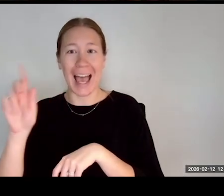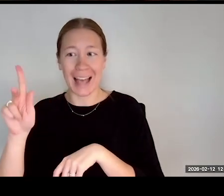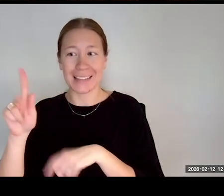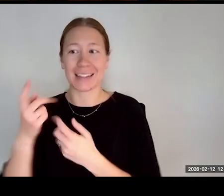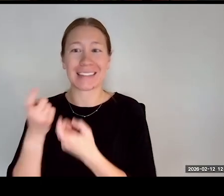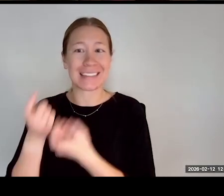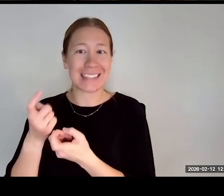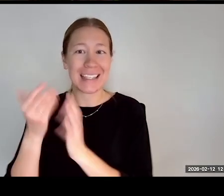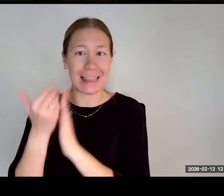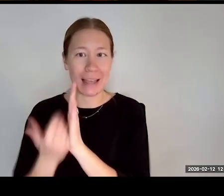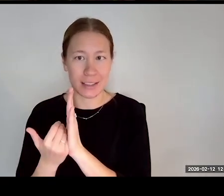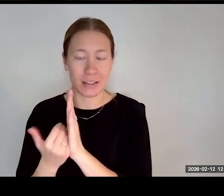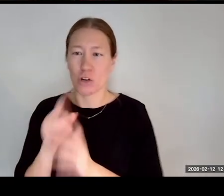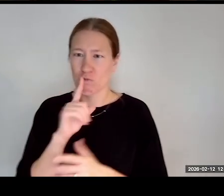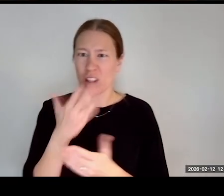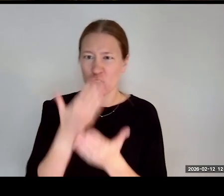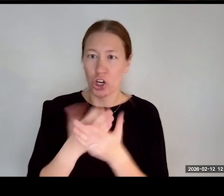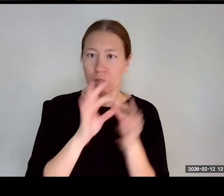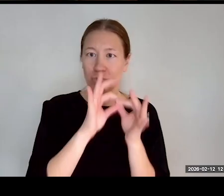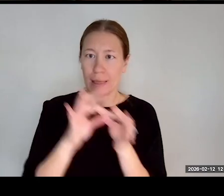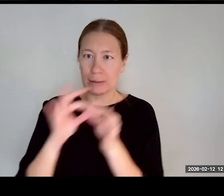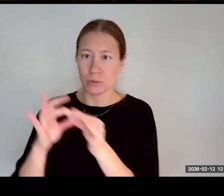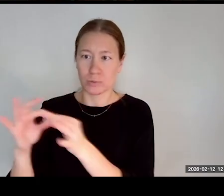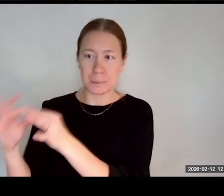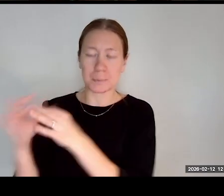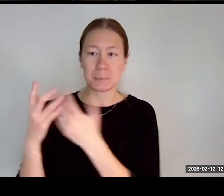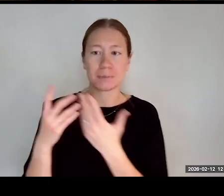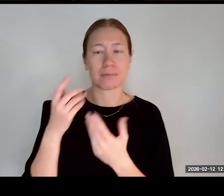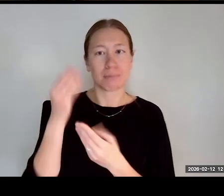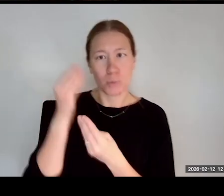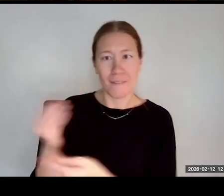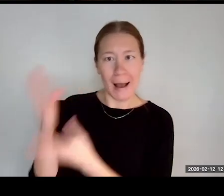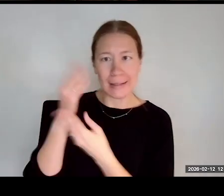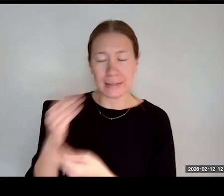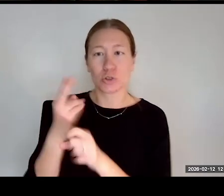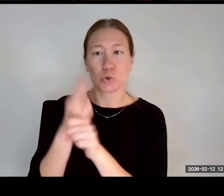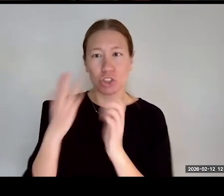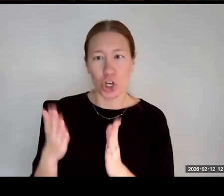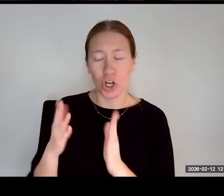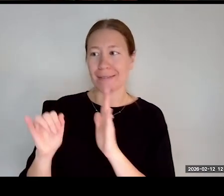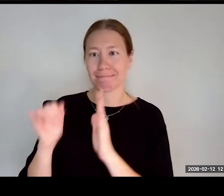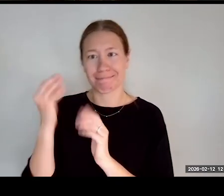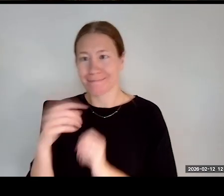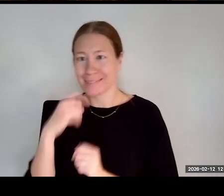So it provides really good relational data as well as gives the user an indicator where they are at the table at the time.